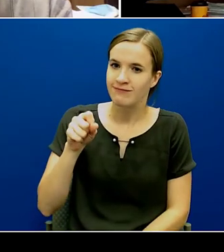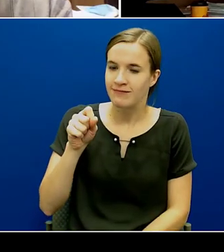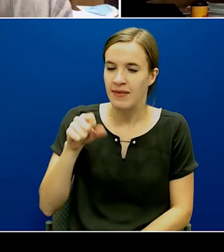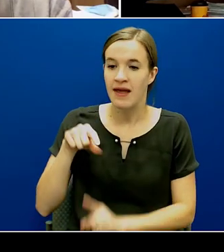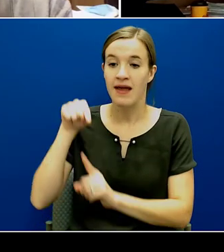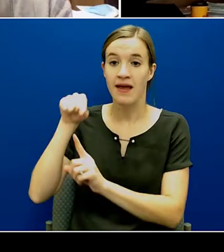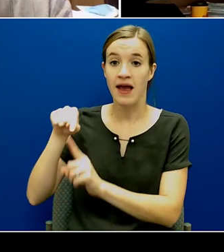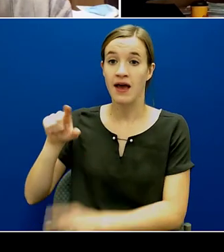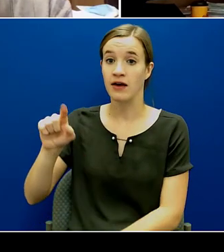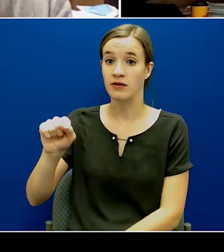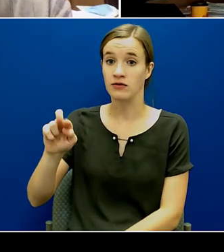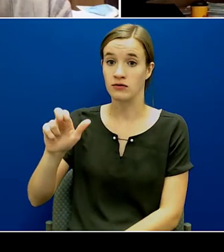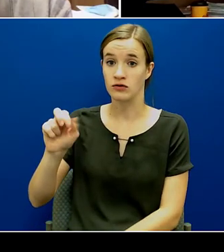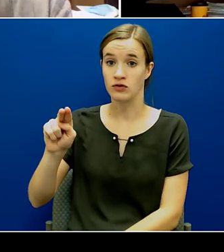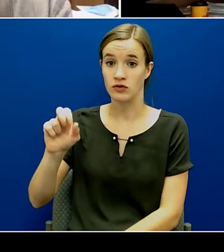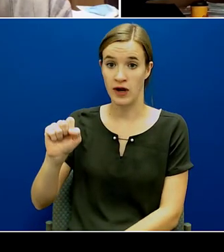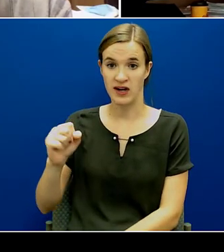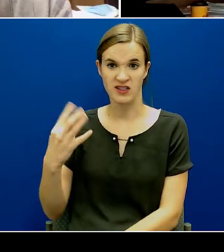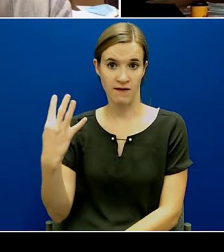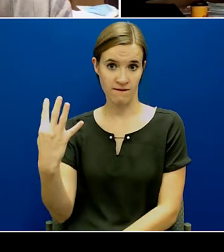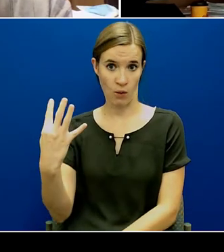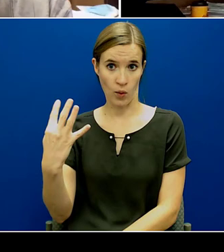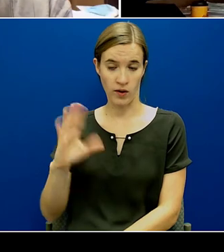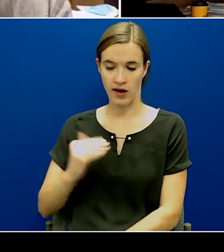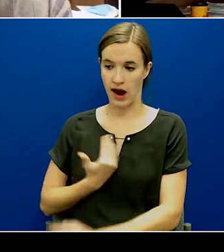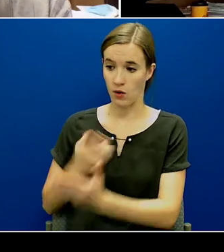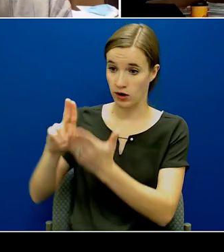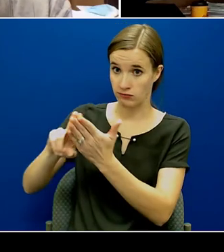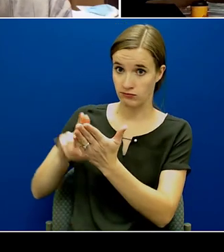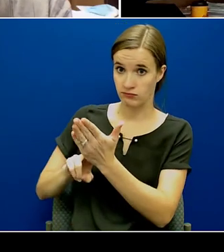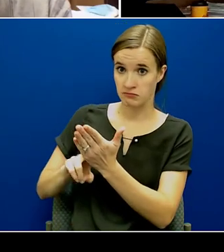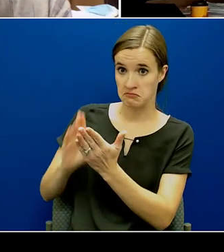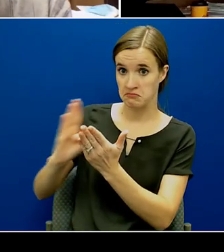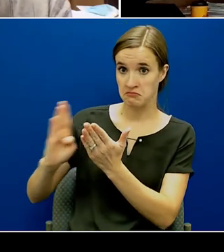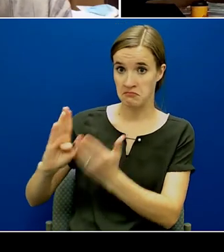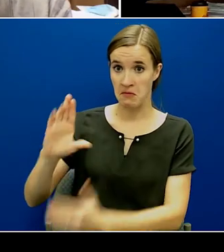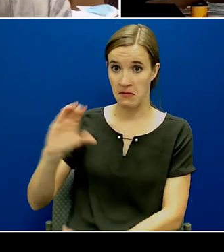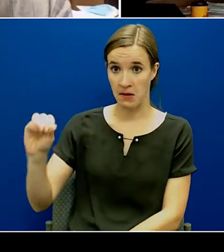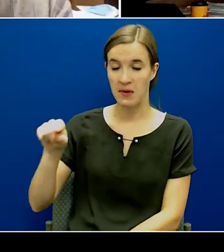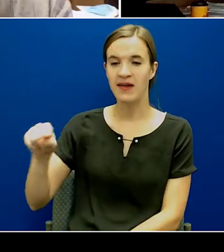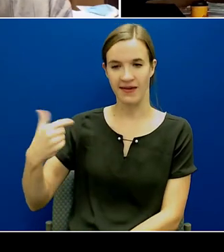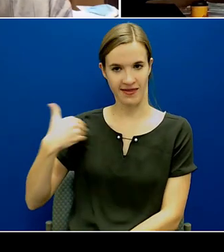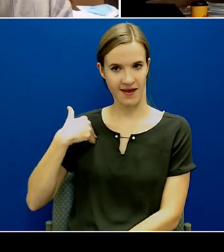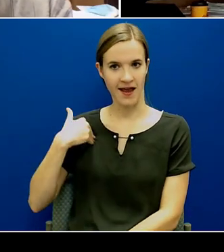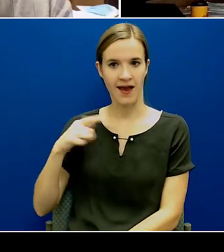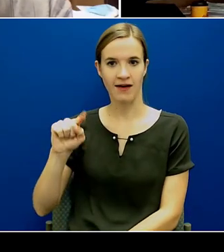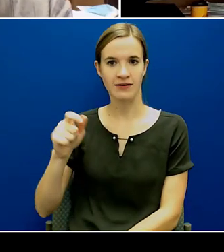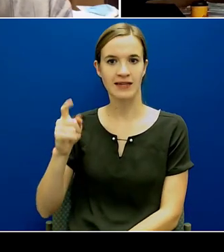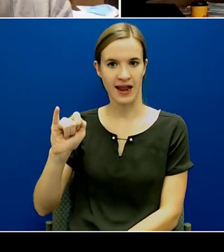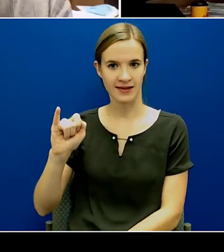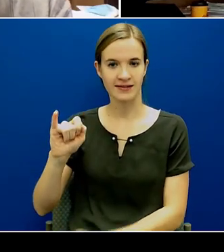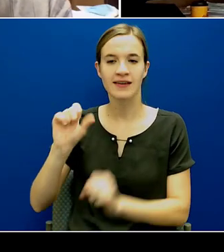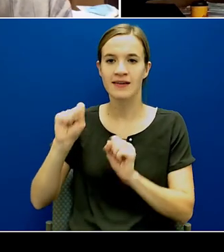for people who can transfer. But we do not, right at this time, have anyone who has a